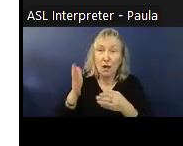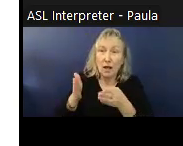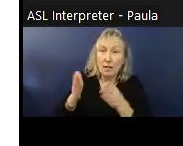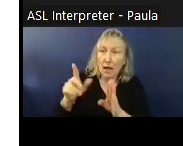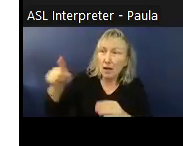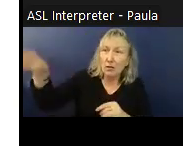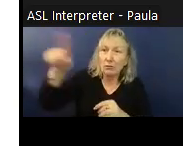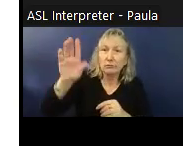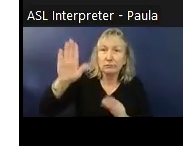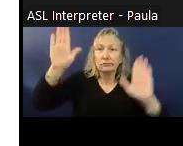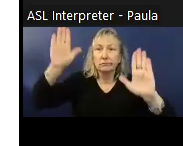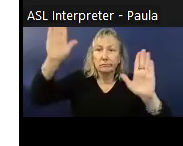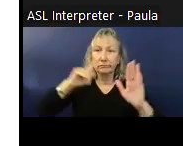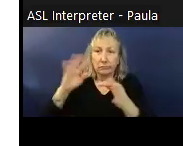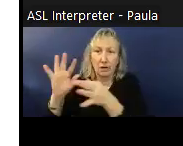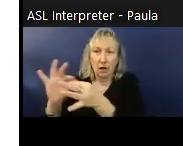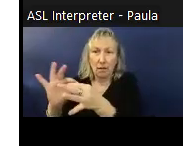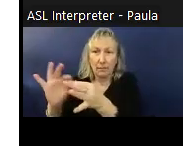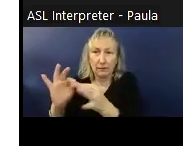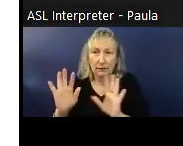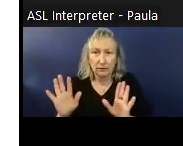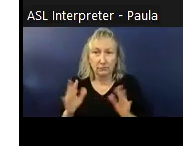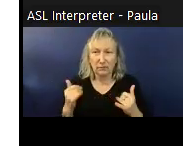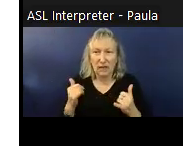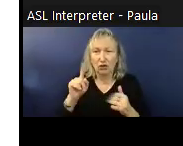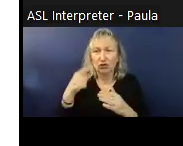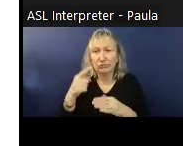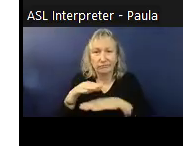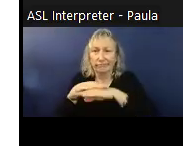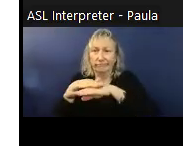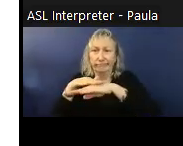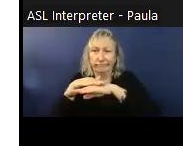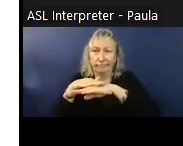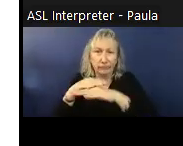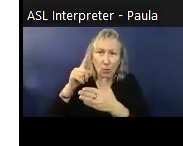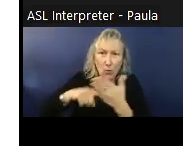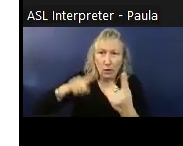So right now I'm just going over what you can expect for each section.